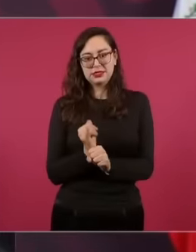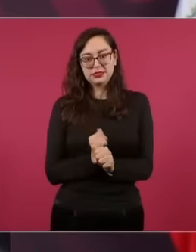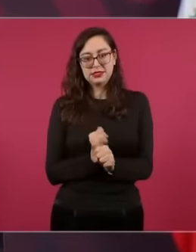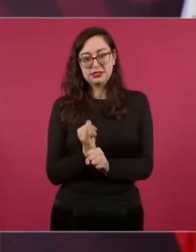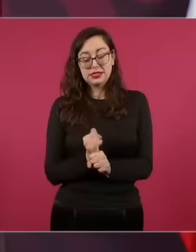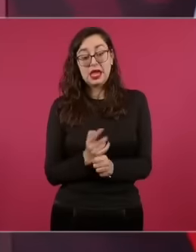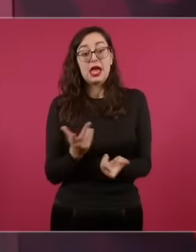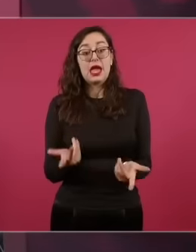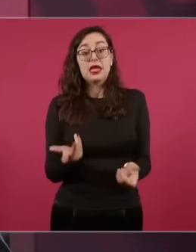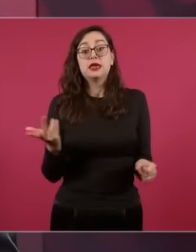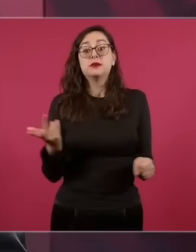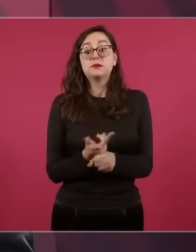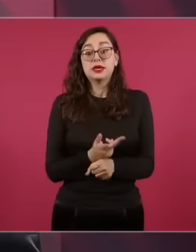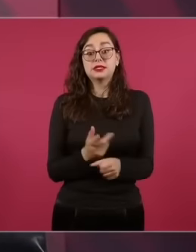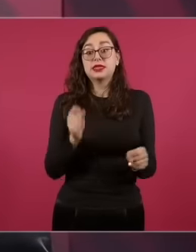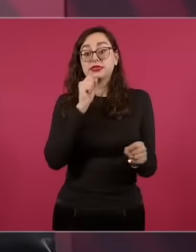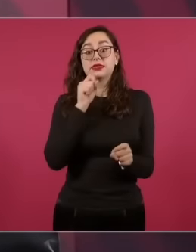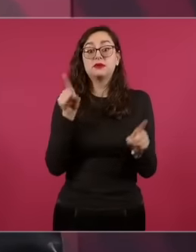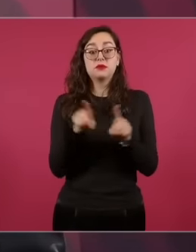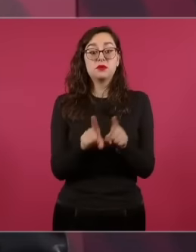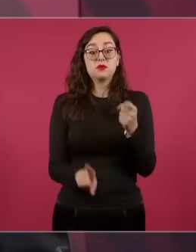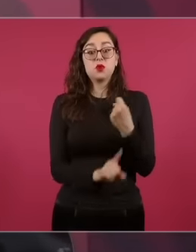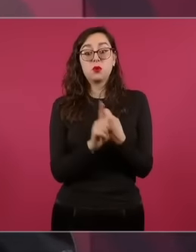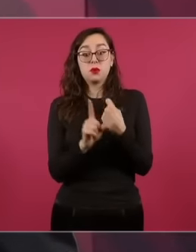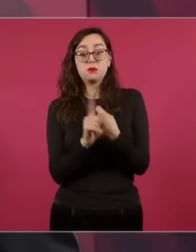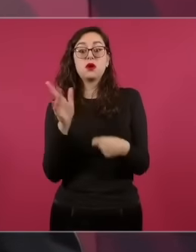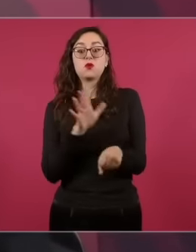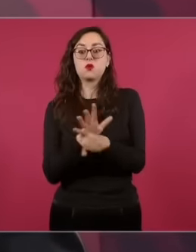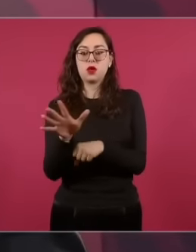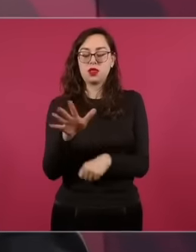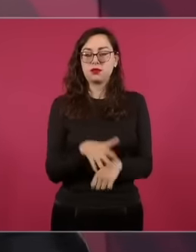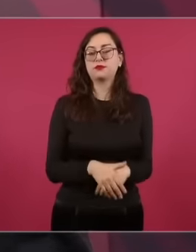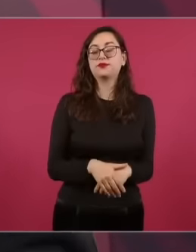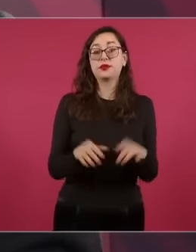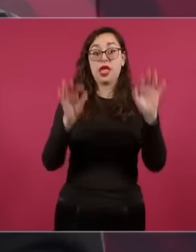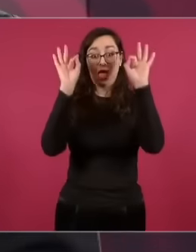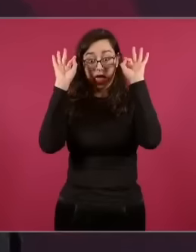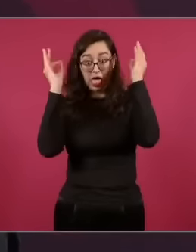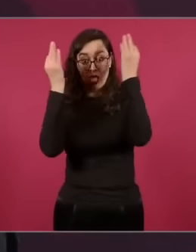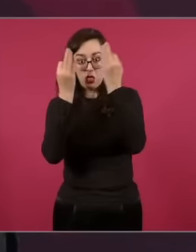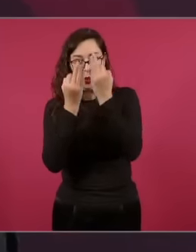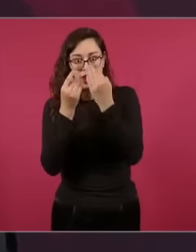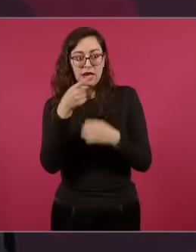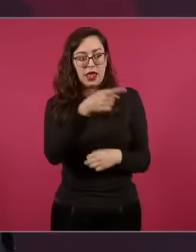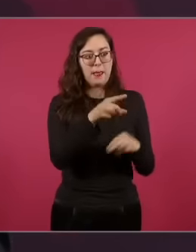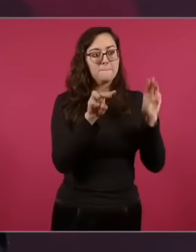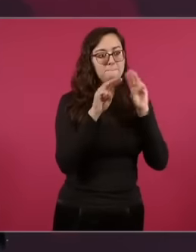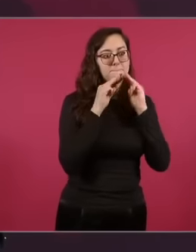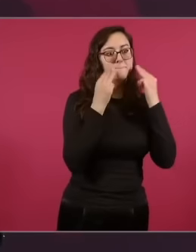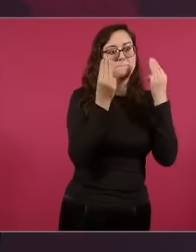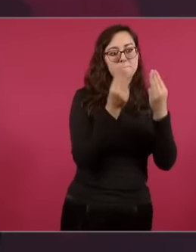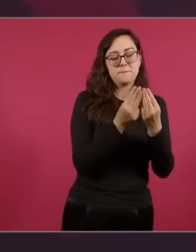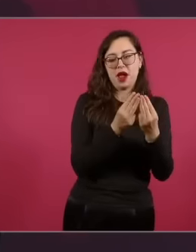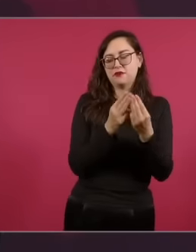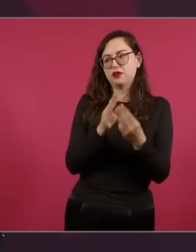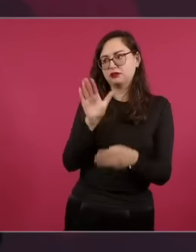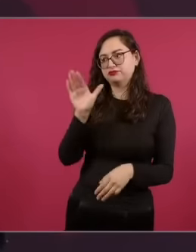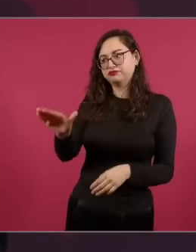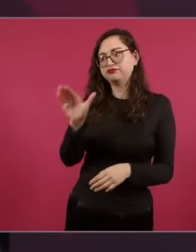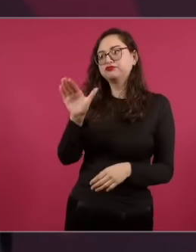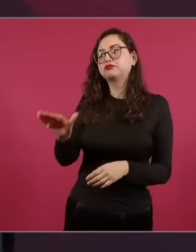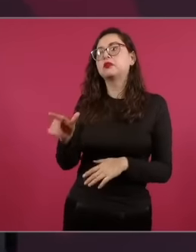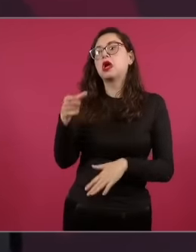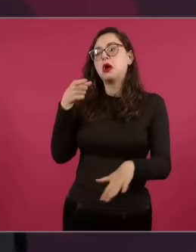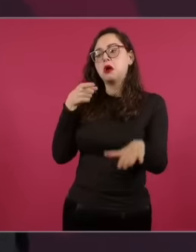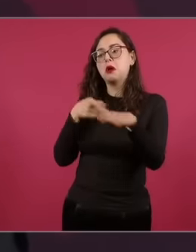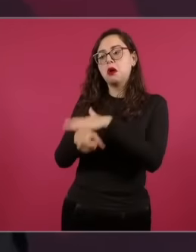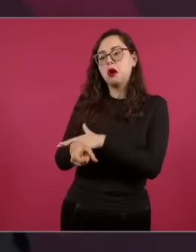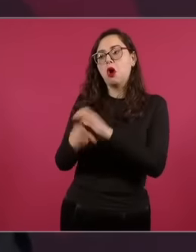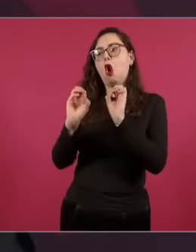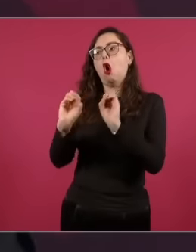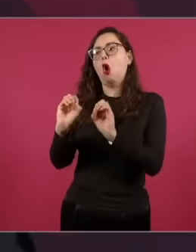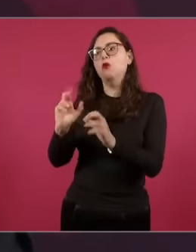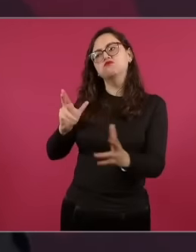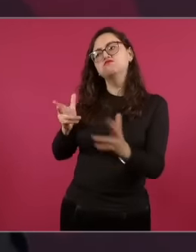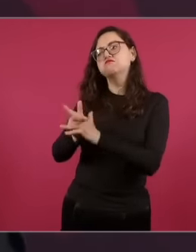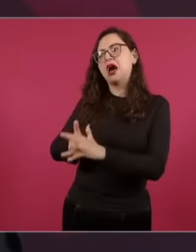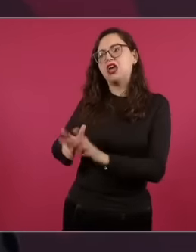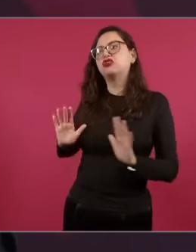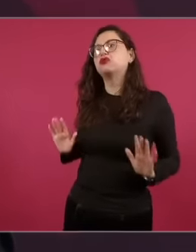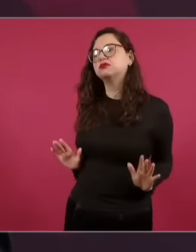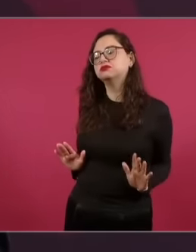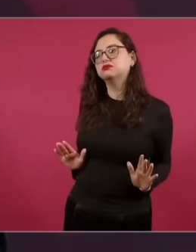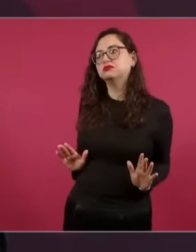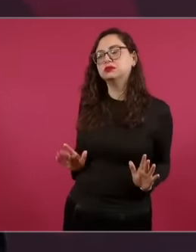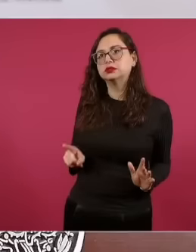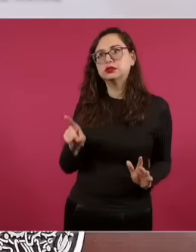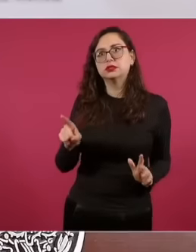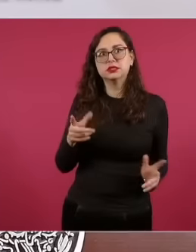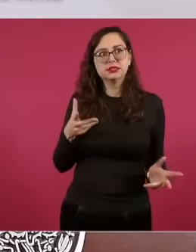lead, so against the will of some